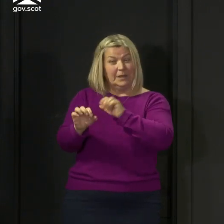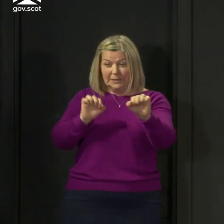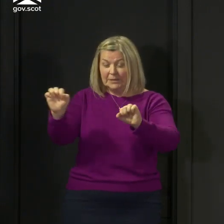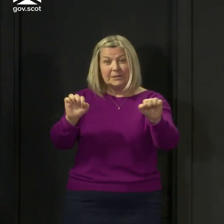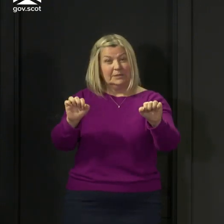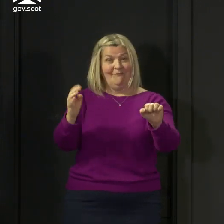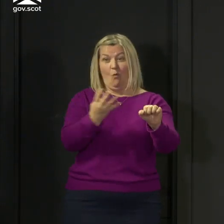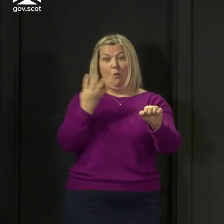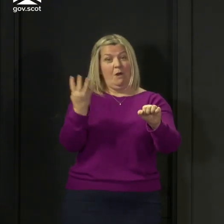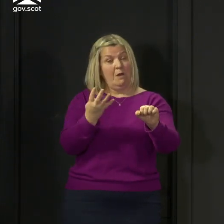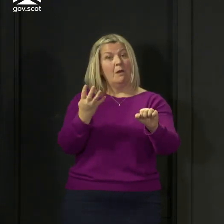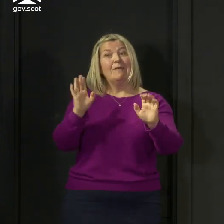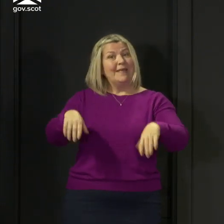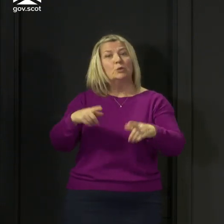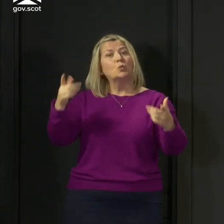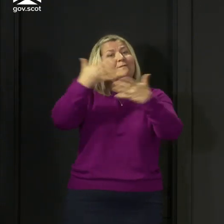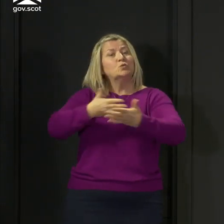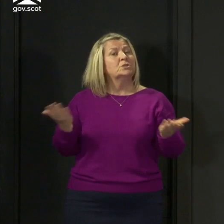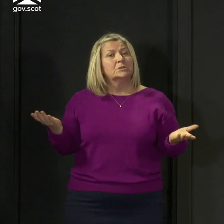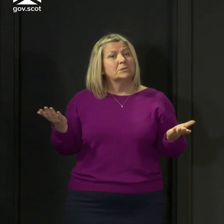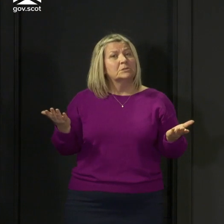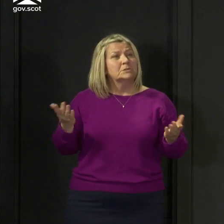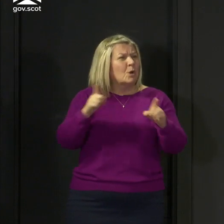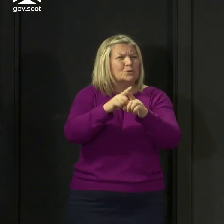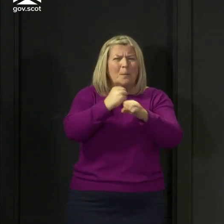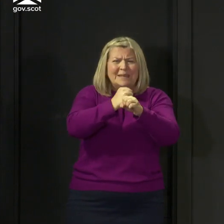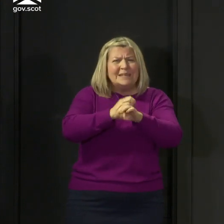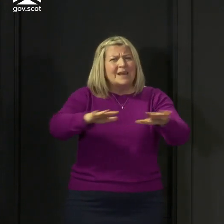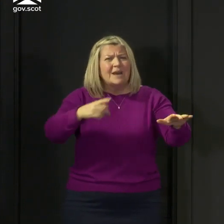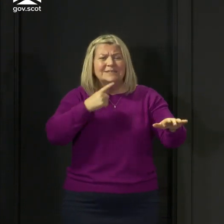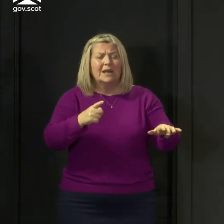earlier have a role to play in this as well. I saw a photograph in a UK newspaper this